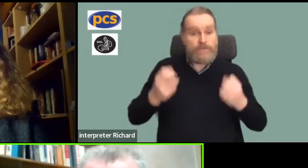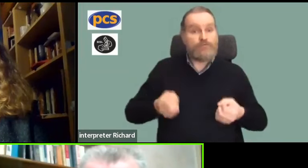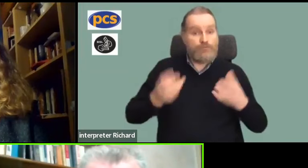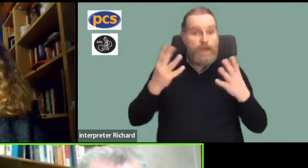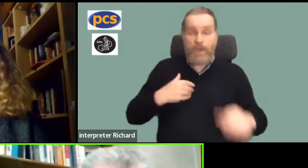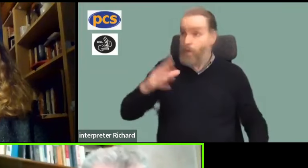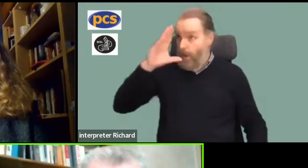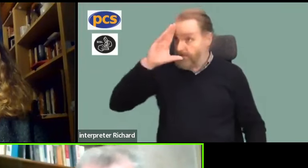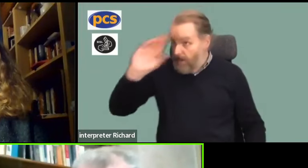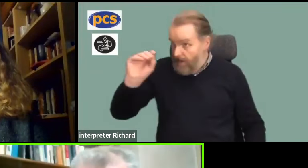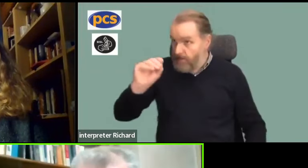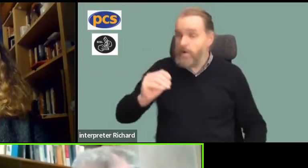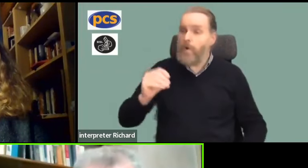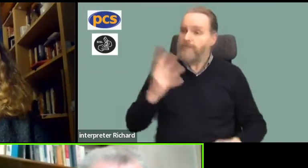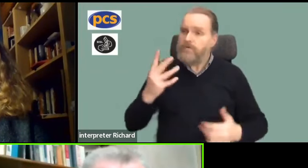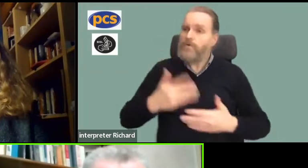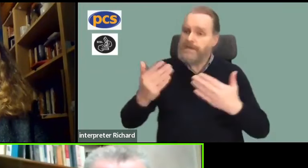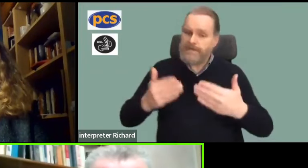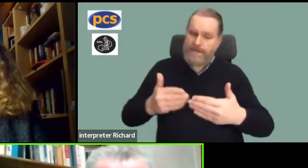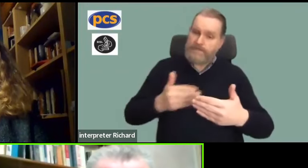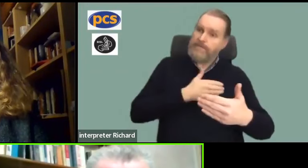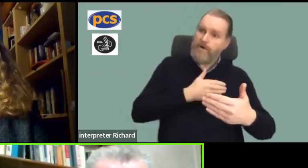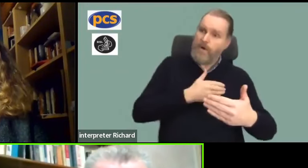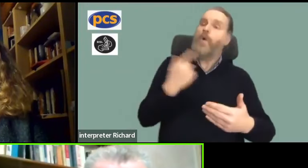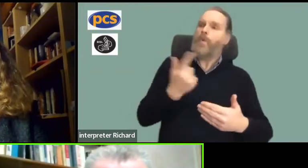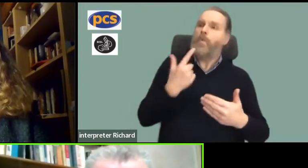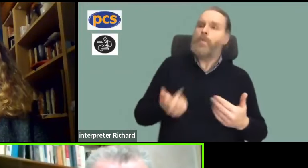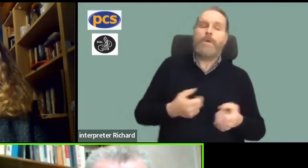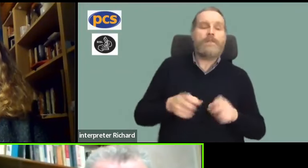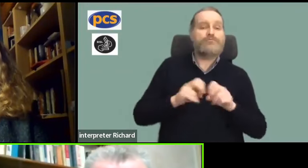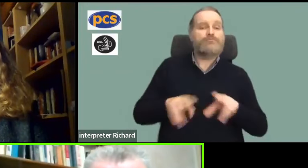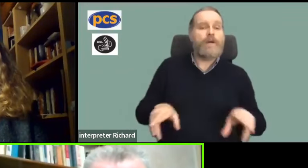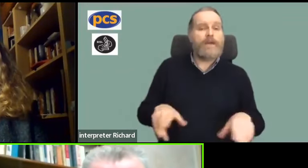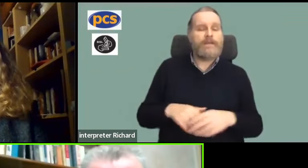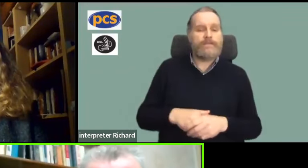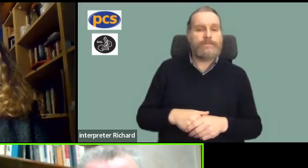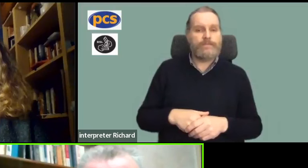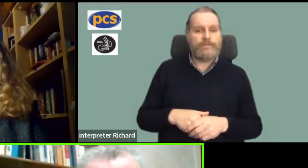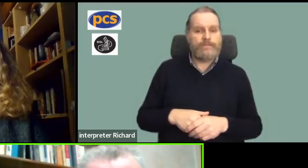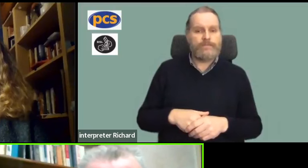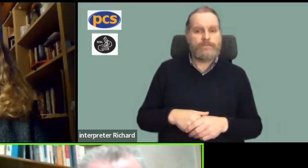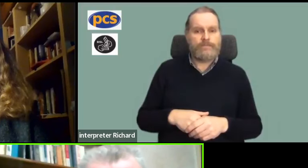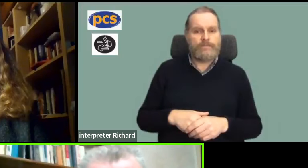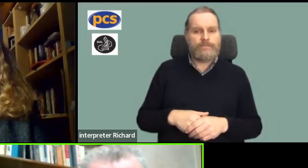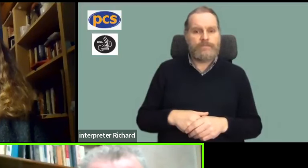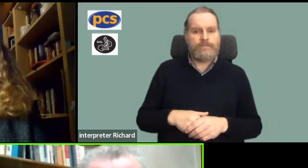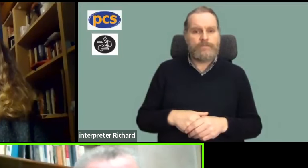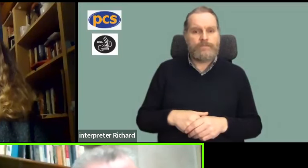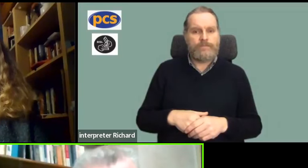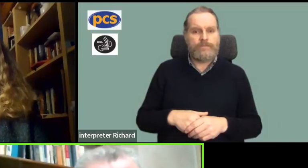situation here . There There are still effective things that people can come be trying